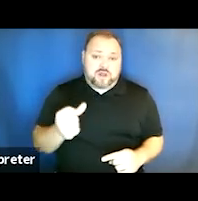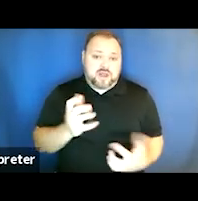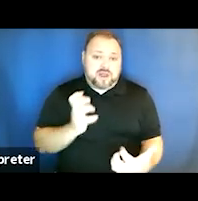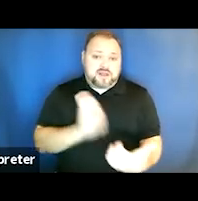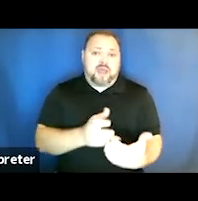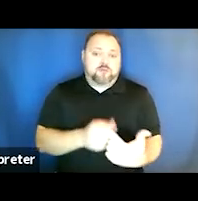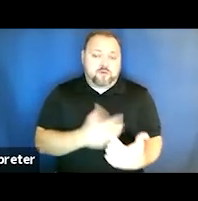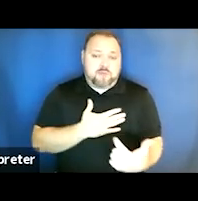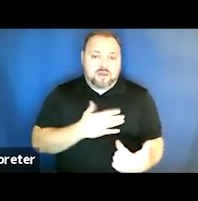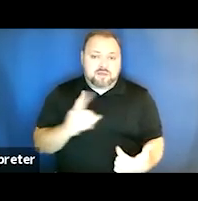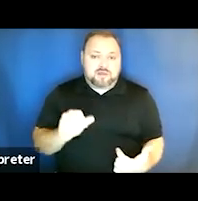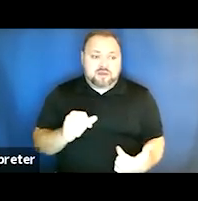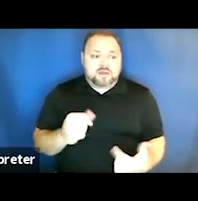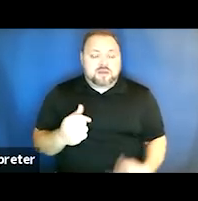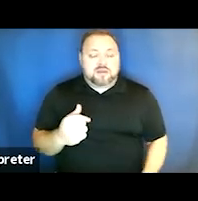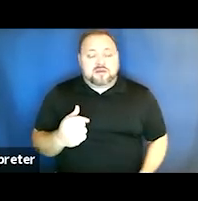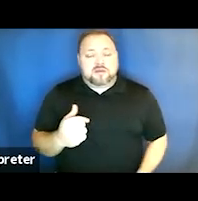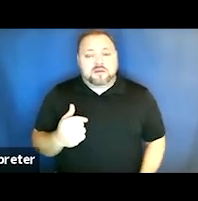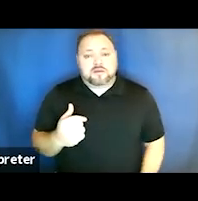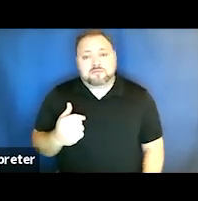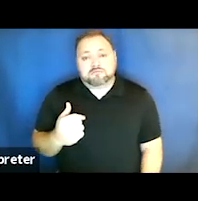to have an engaging social life,